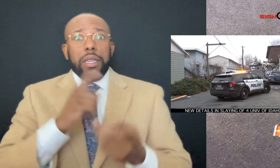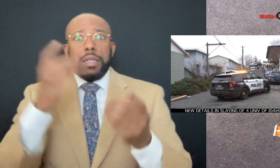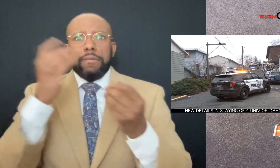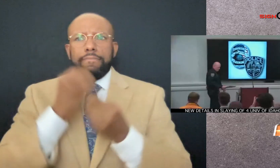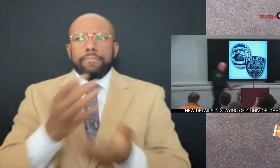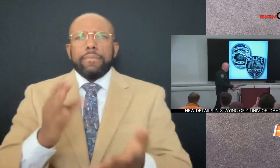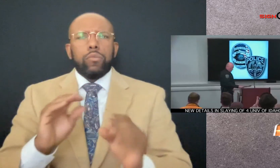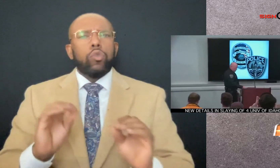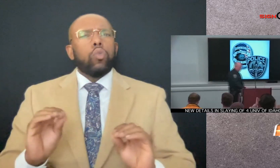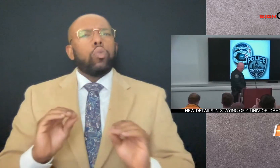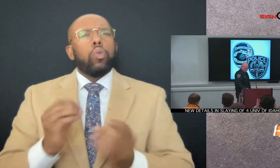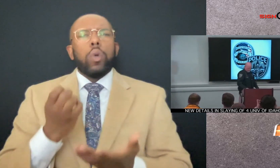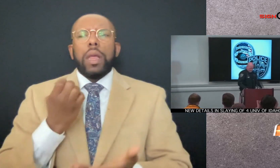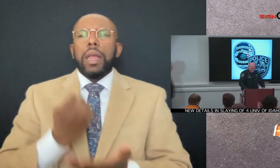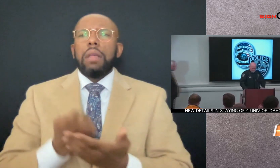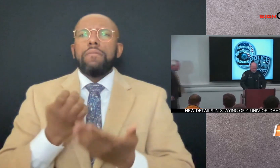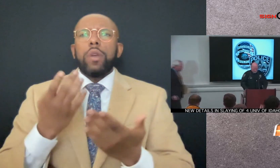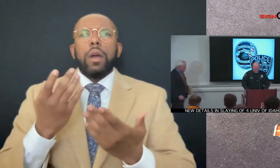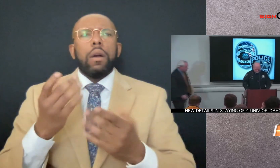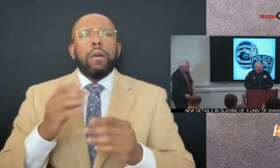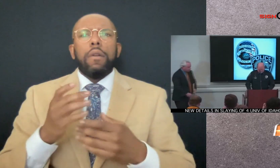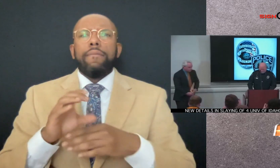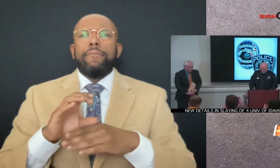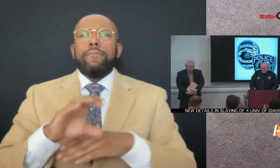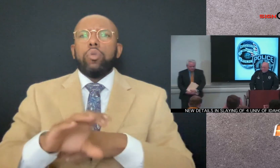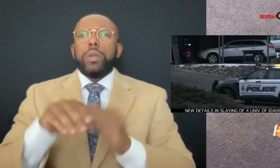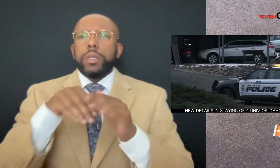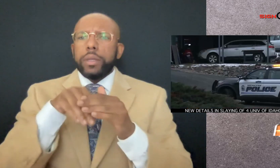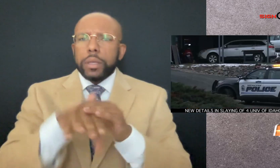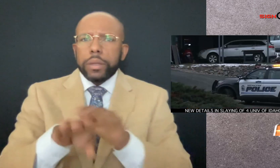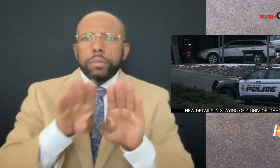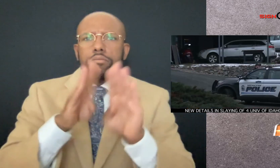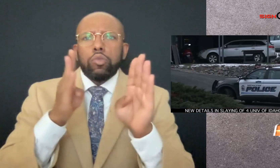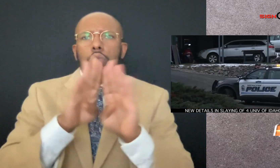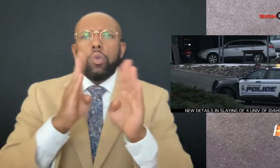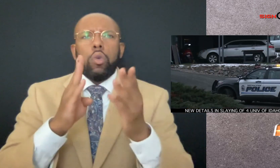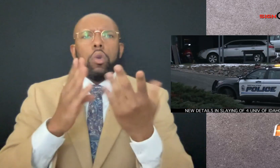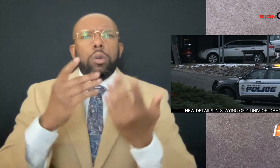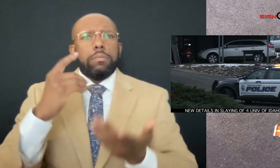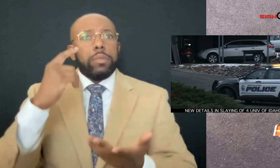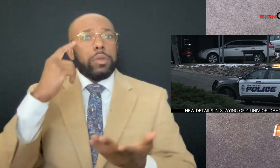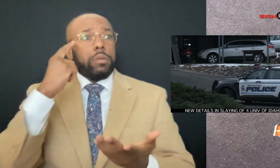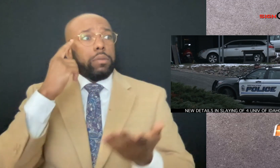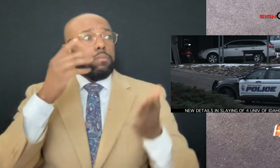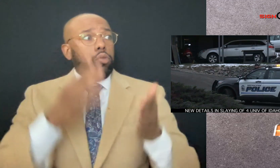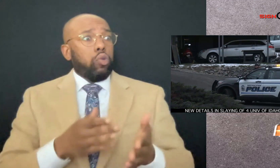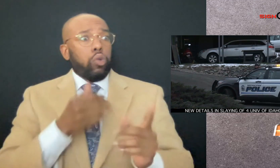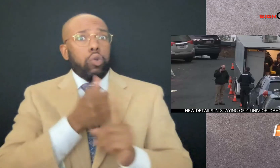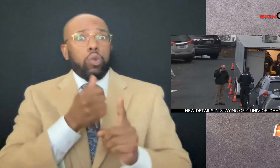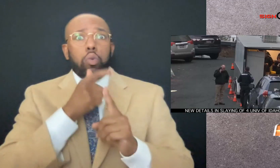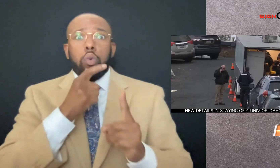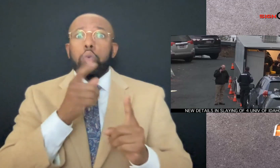Police say there was no evidence of forced entry. And the suspect is still on the loose.